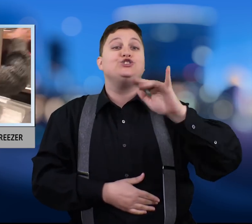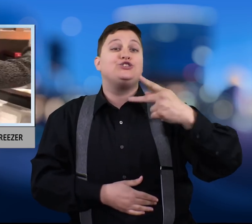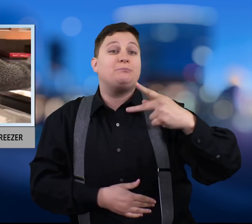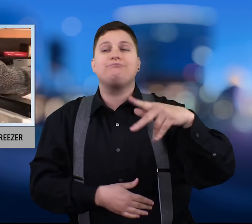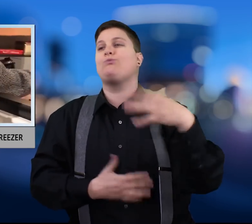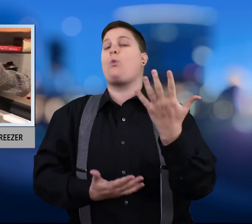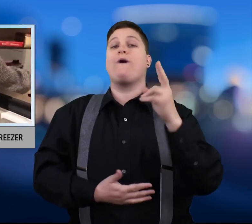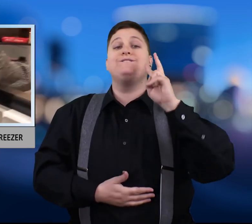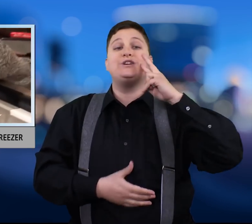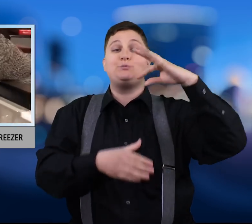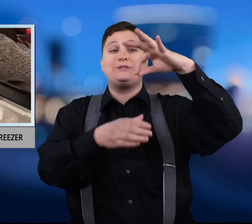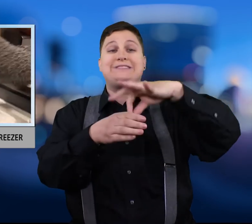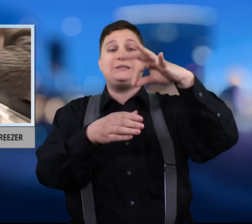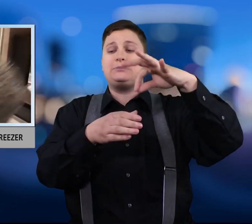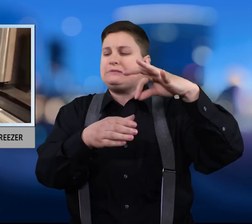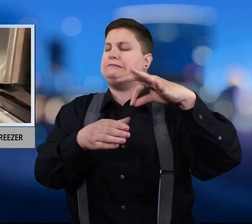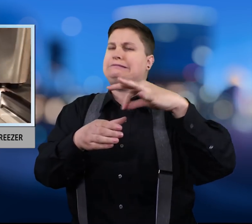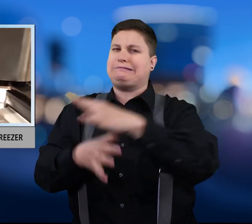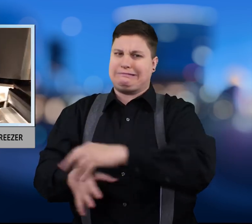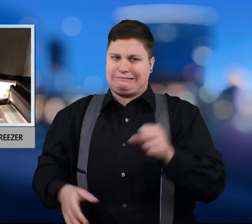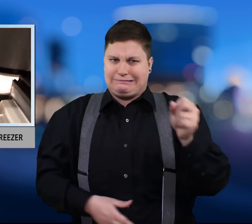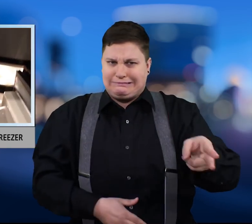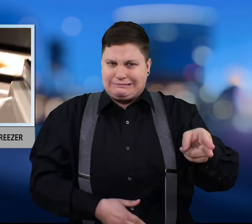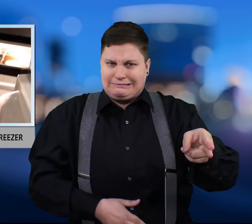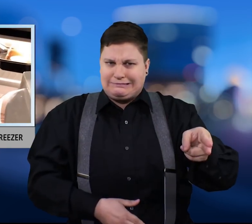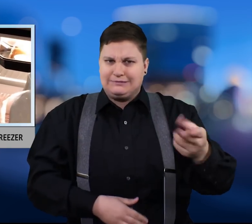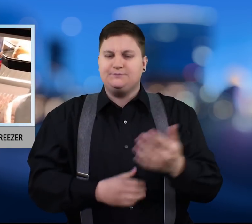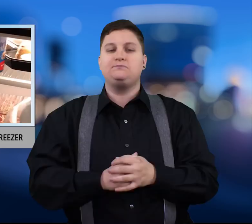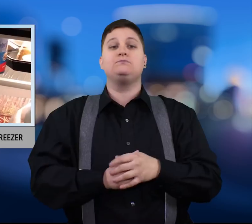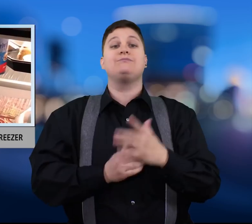And throw out that old chip and veggie dip too.